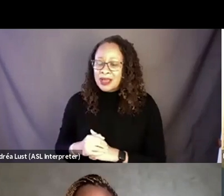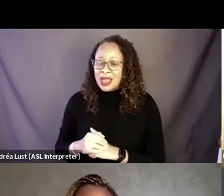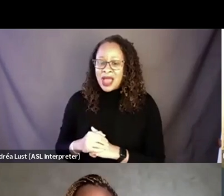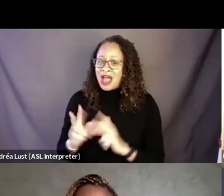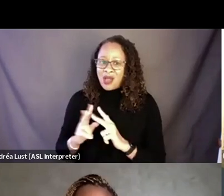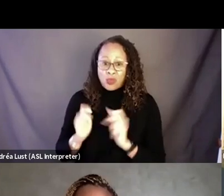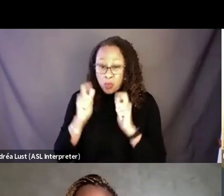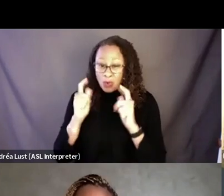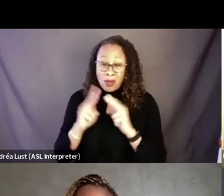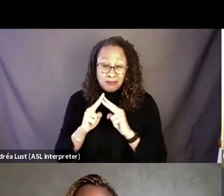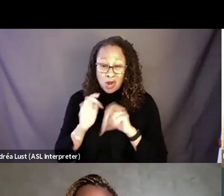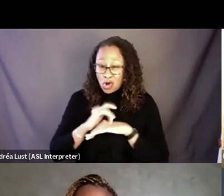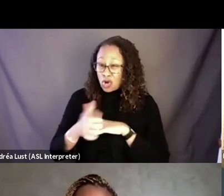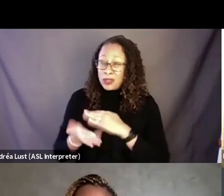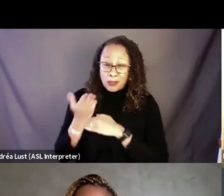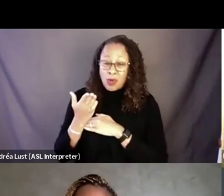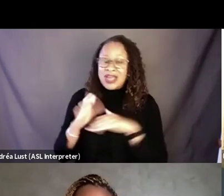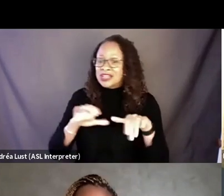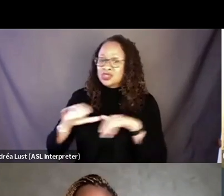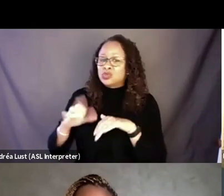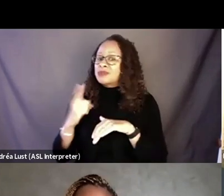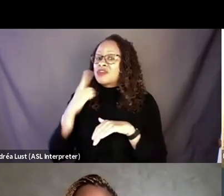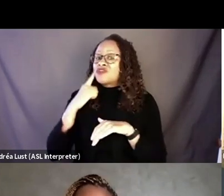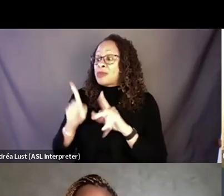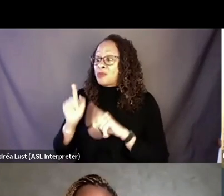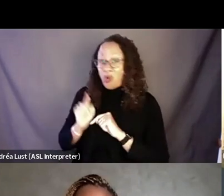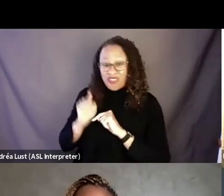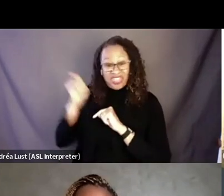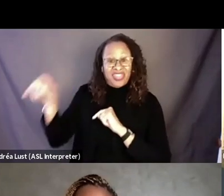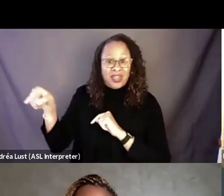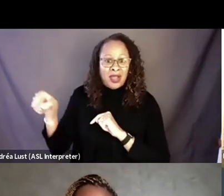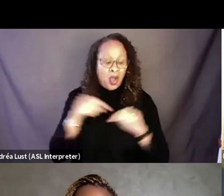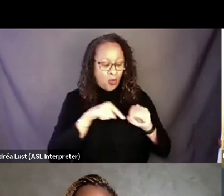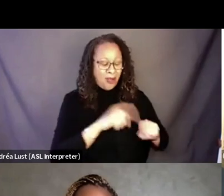to go and do something for people in another community where my kids never saw me.